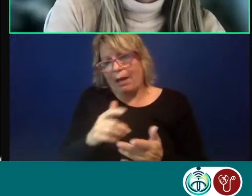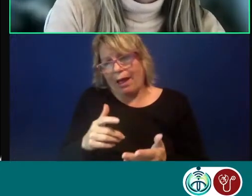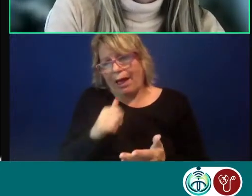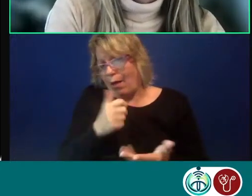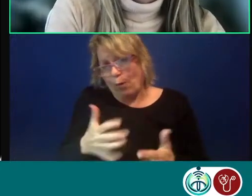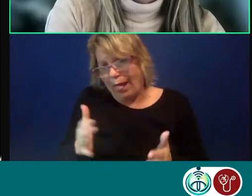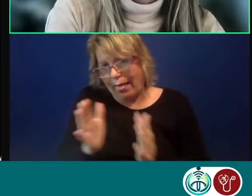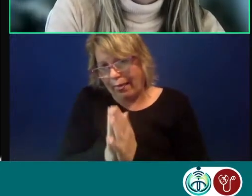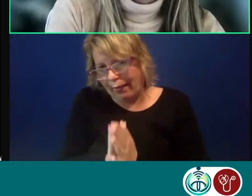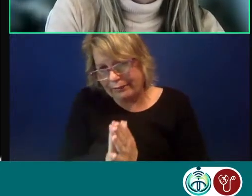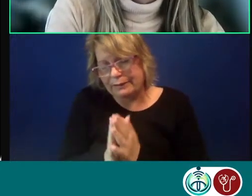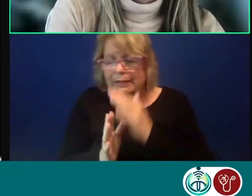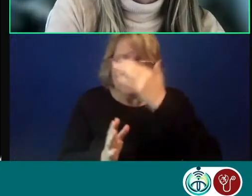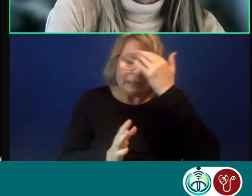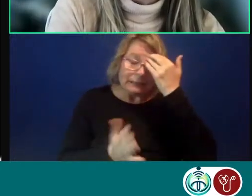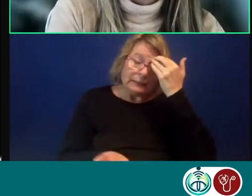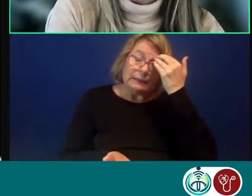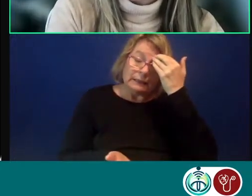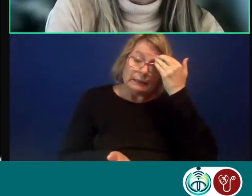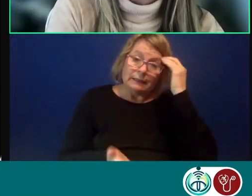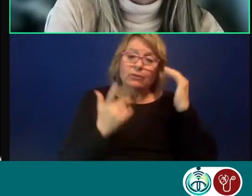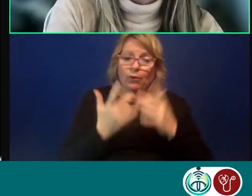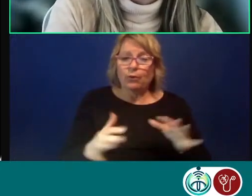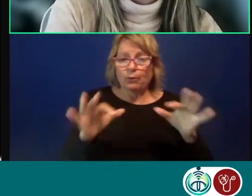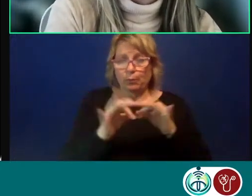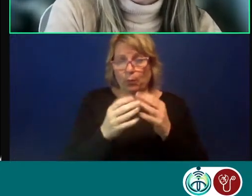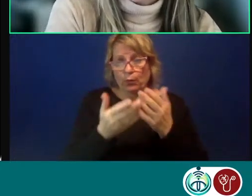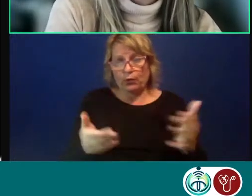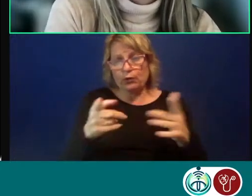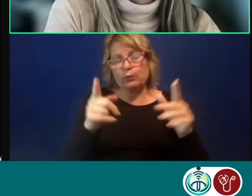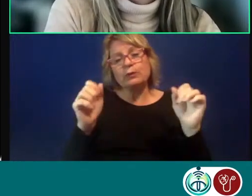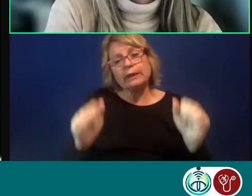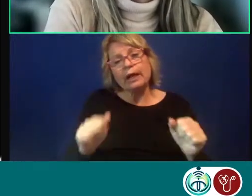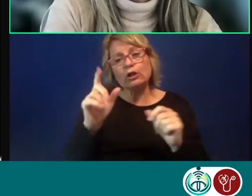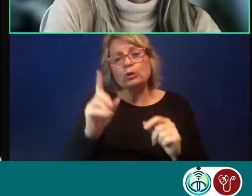And so I think that here, important things that you can do beyond just like in a